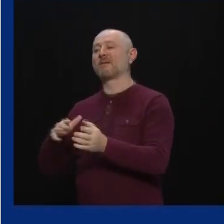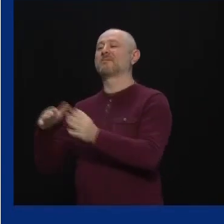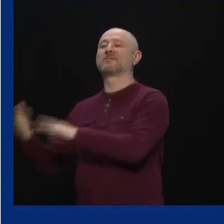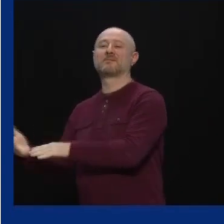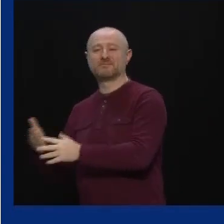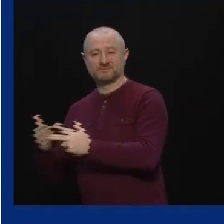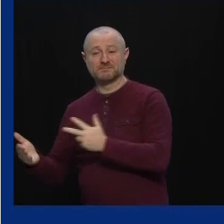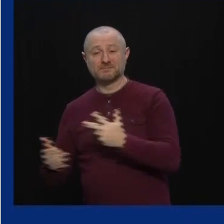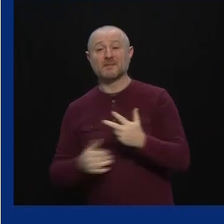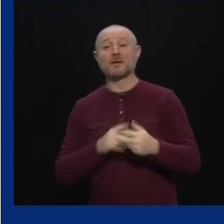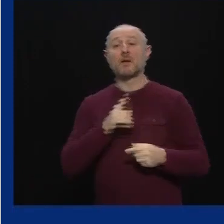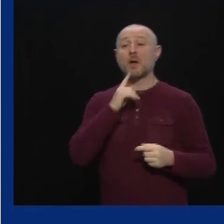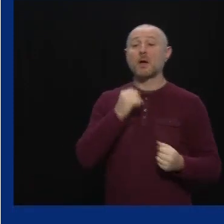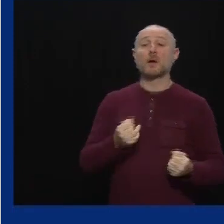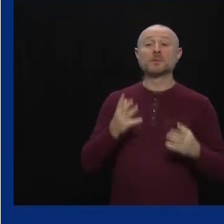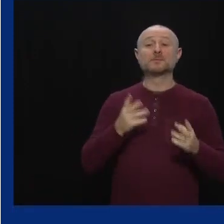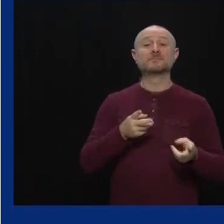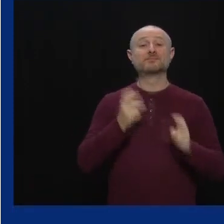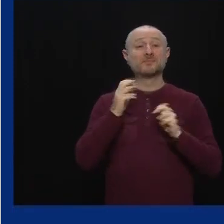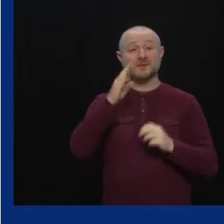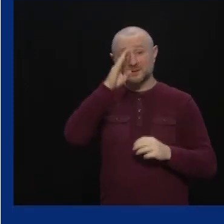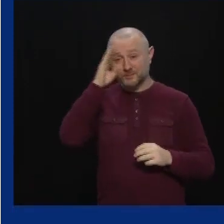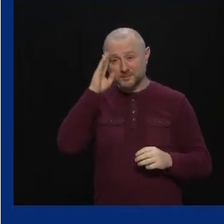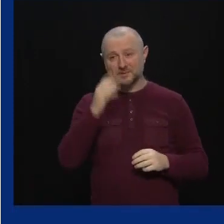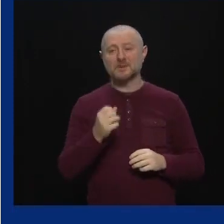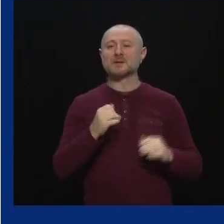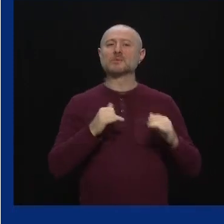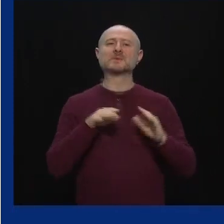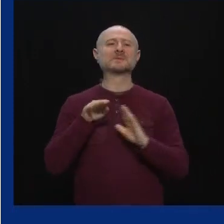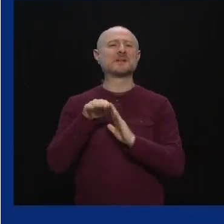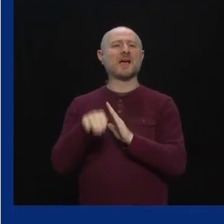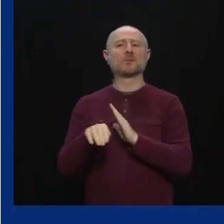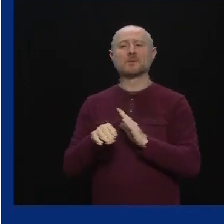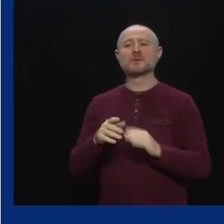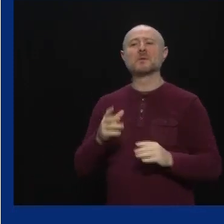WE SEE THIS -- THAT THESE ARE LAGGING INDICATORS OF POSITIVE CASES. SO, THERE'S NO SURPRISE.